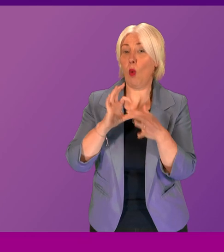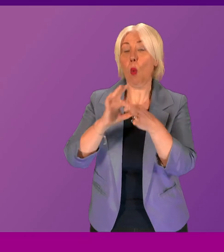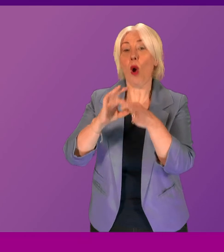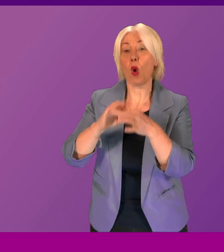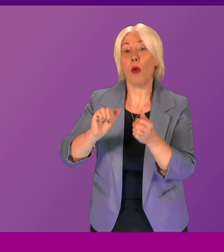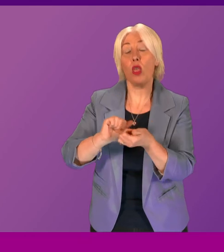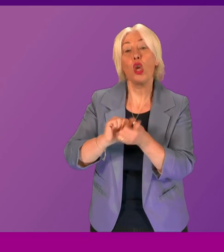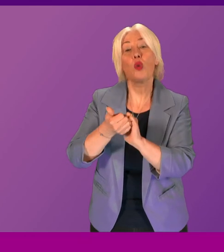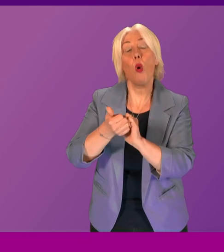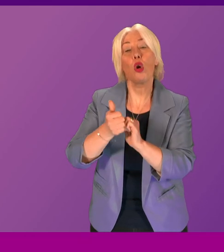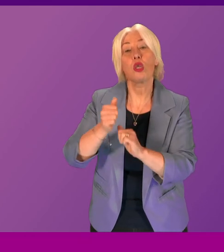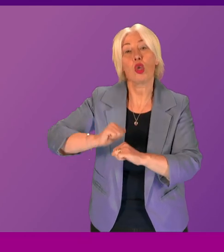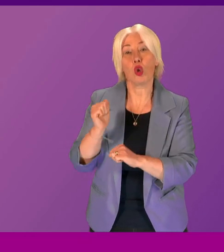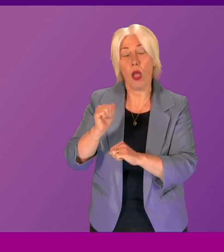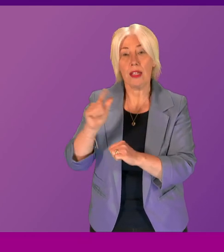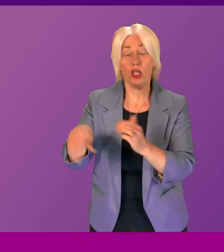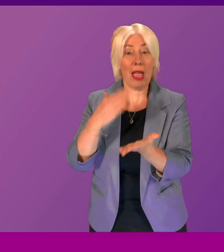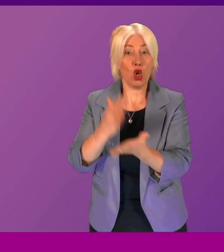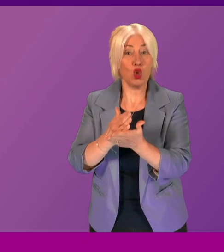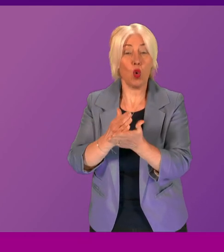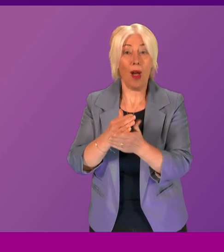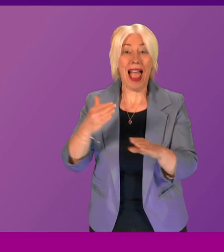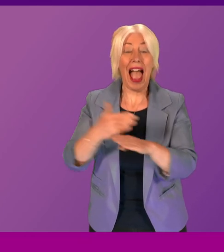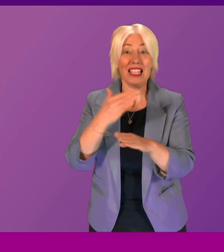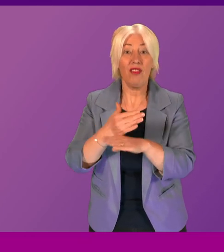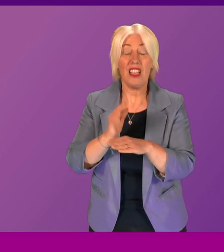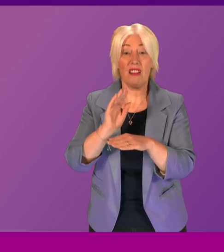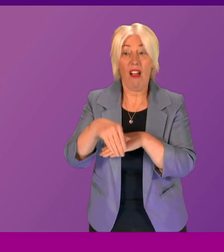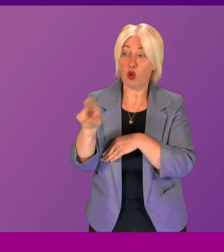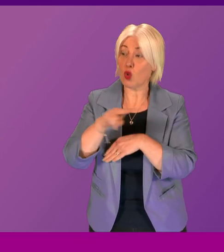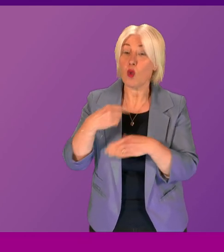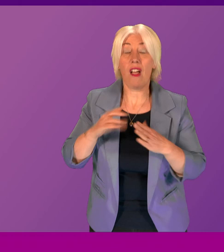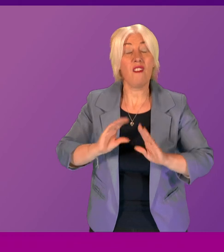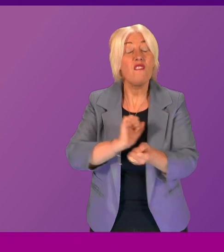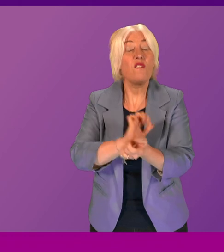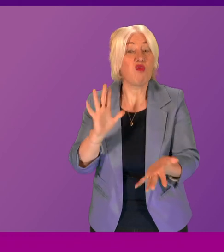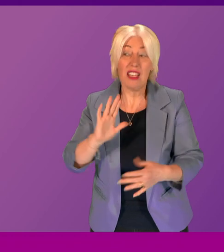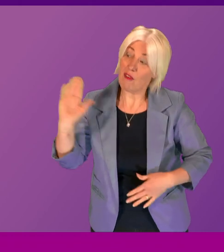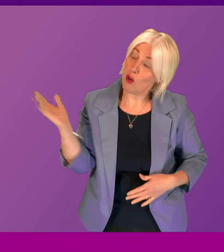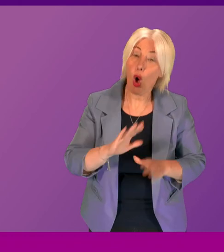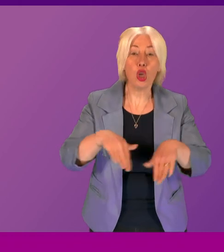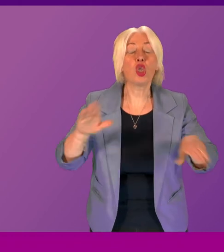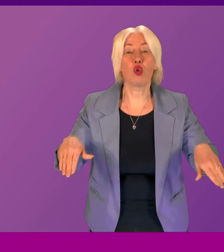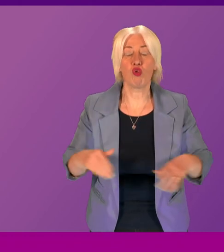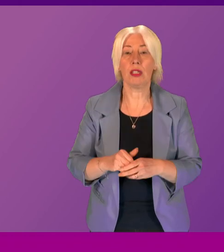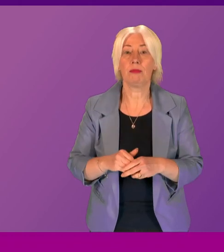that active schools programmes are free for all children and young people by the end of this parliamentary session, which will provide them with more opportunities to take part